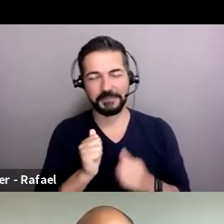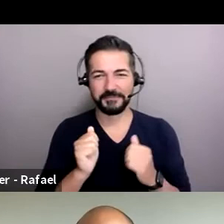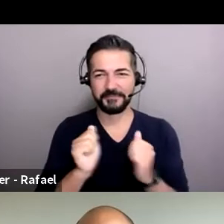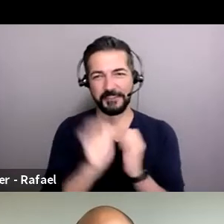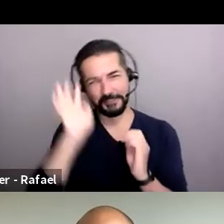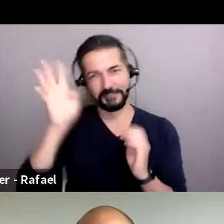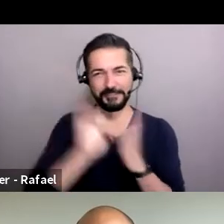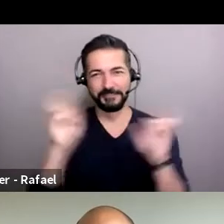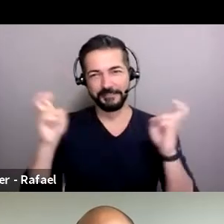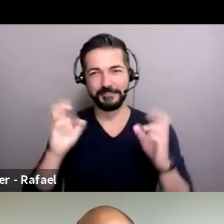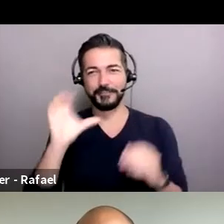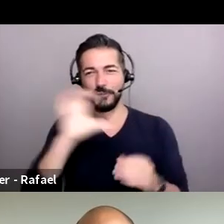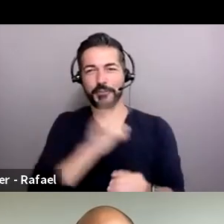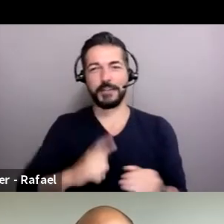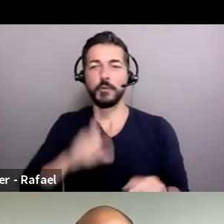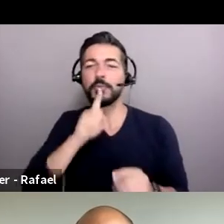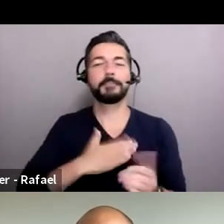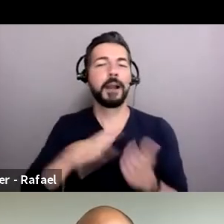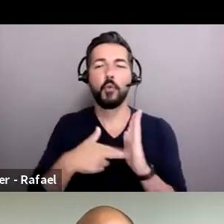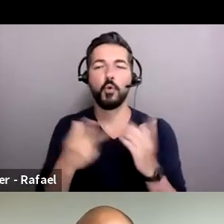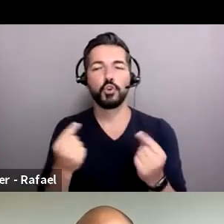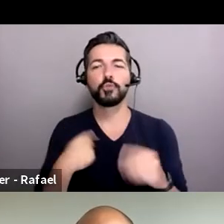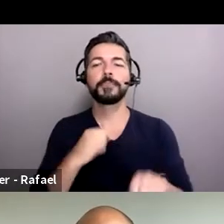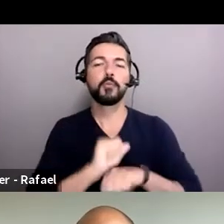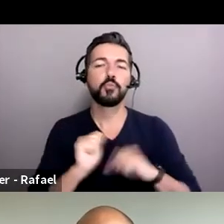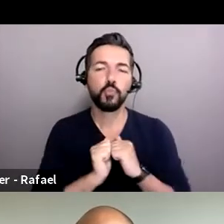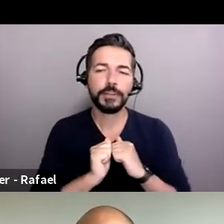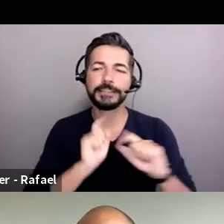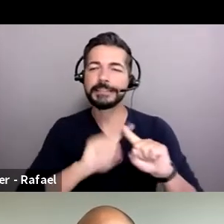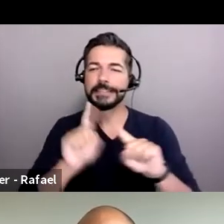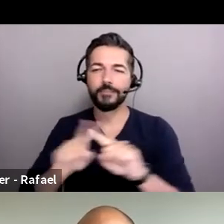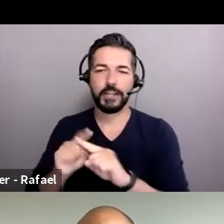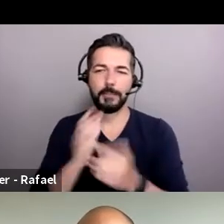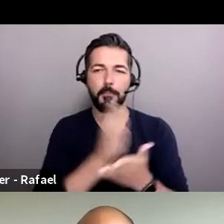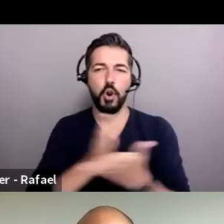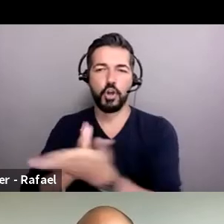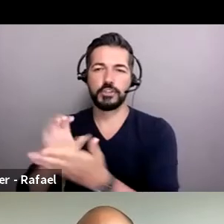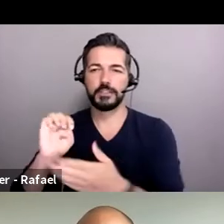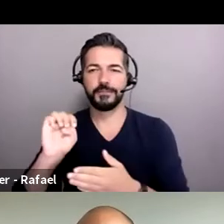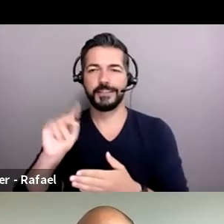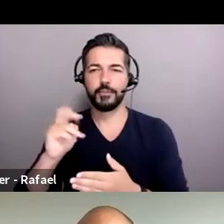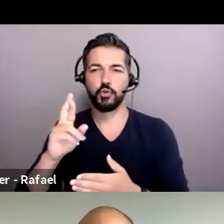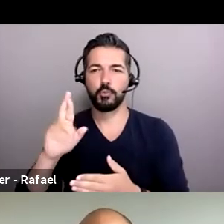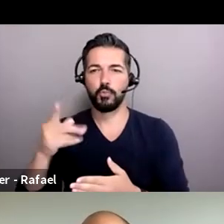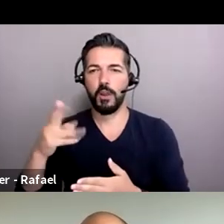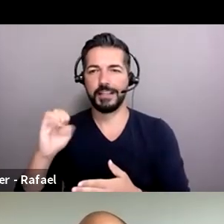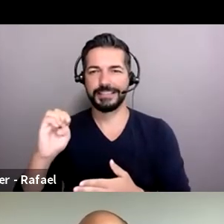role is I interface with the different parts of the enterprise of Diamonds customers.